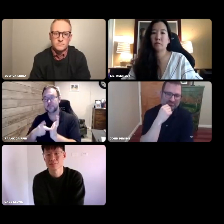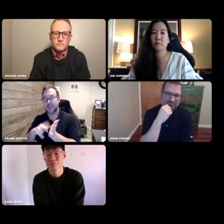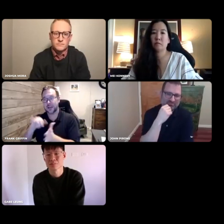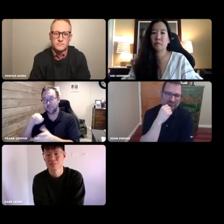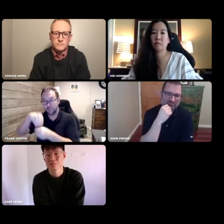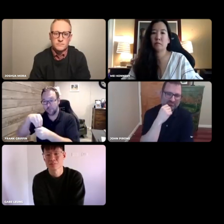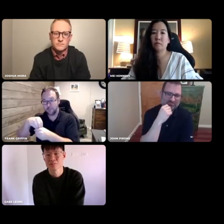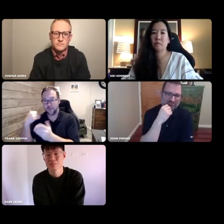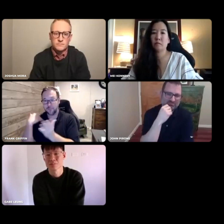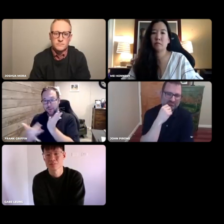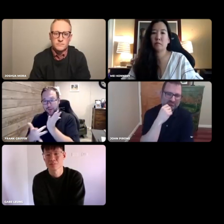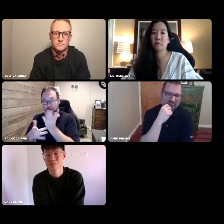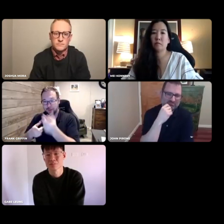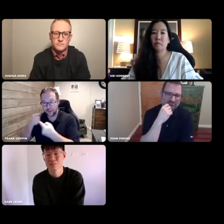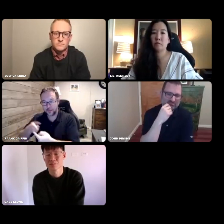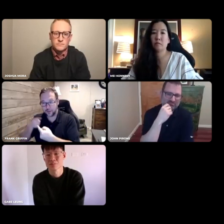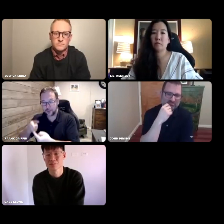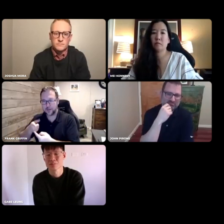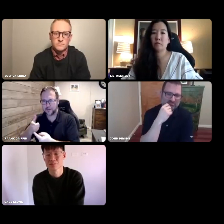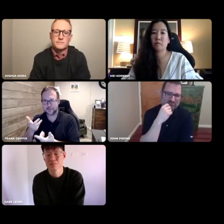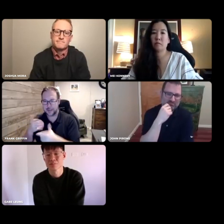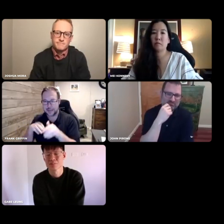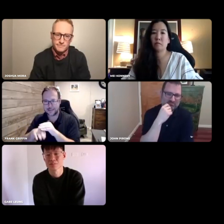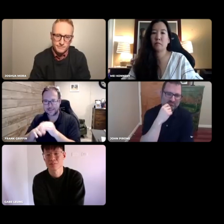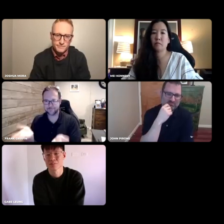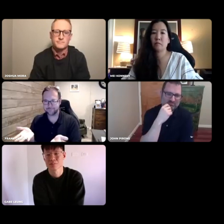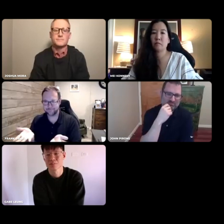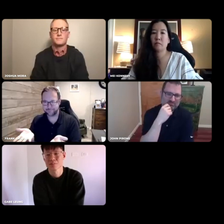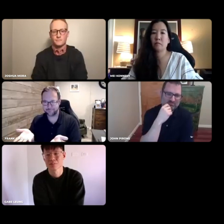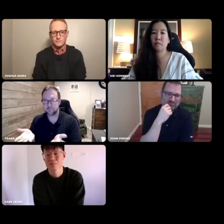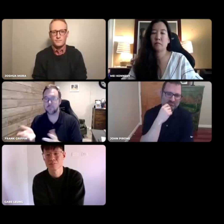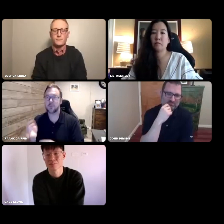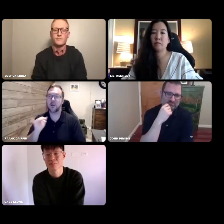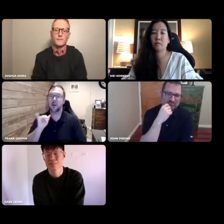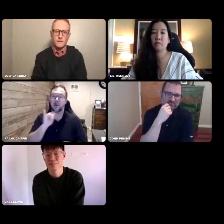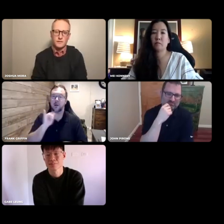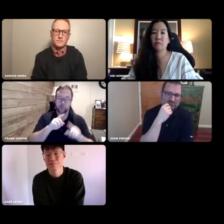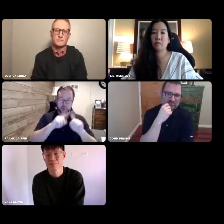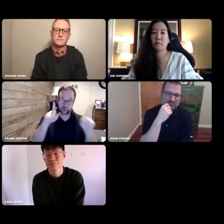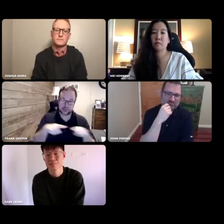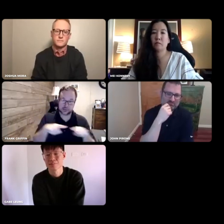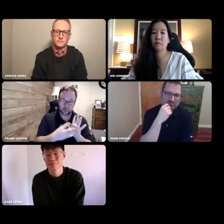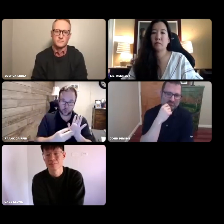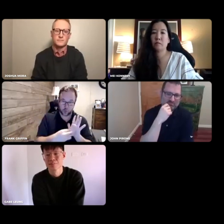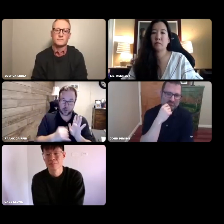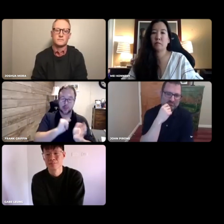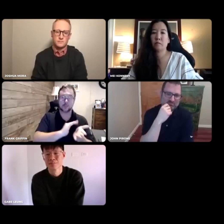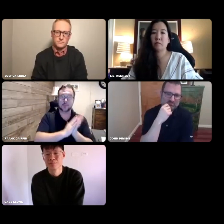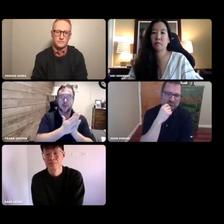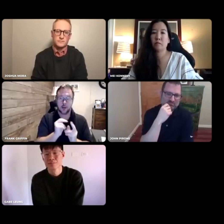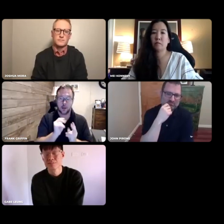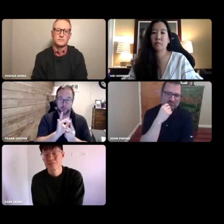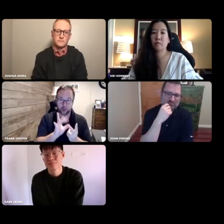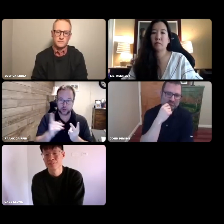If it's locked in canvas, then there's no access.